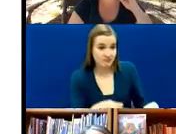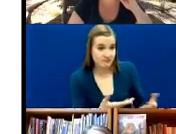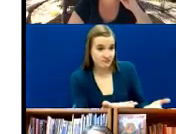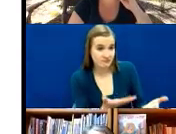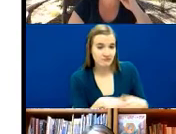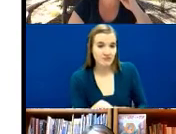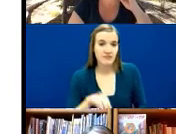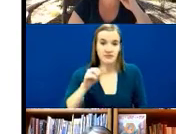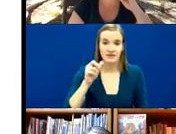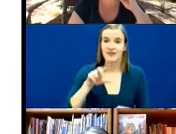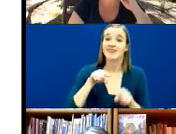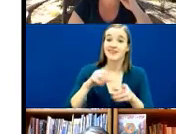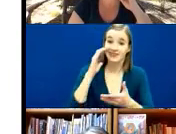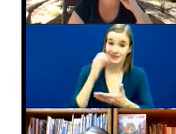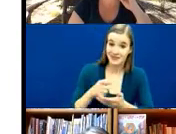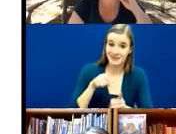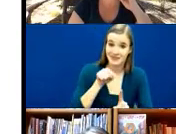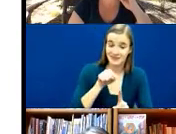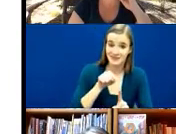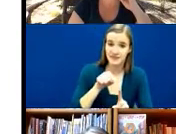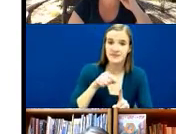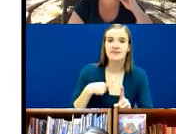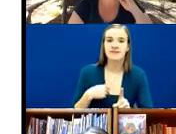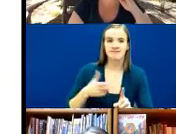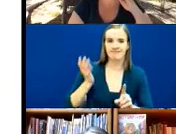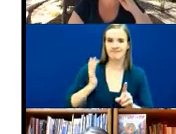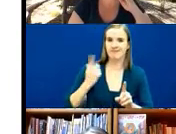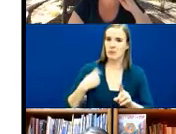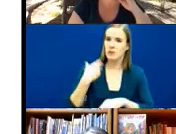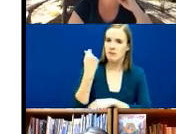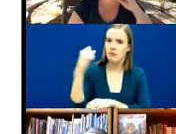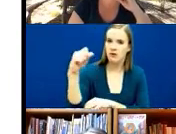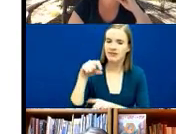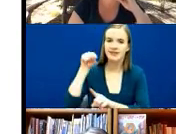Jennifer: This photo is actually when we were doing a protest in Atlanta. And